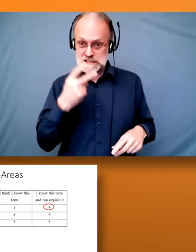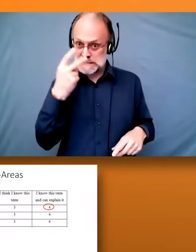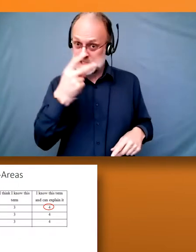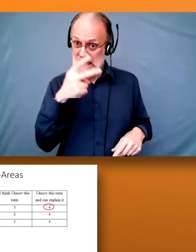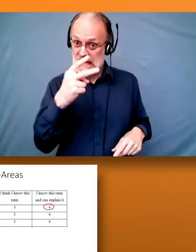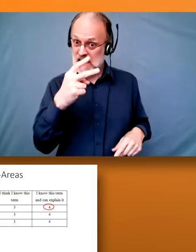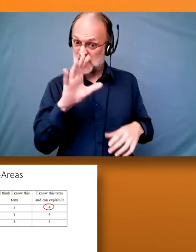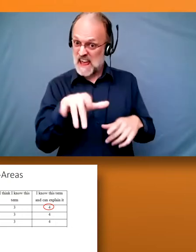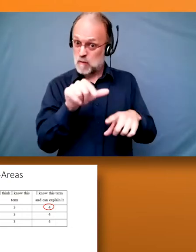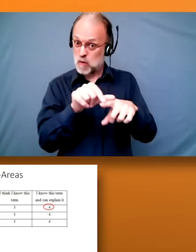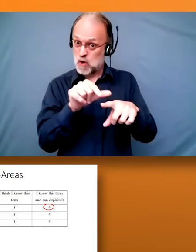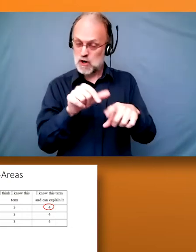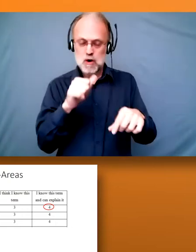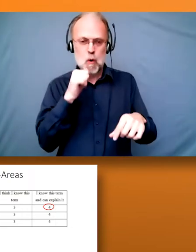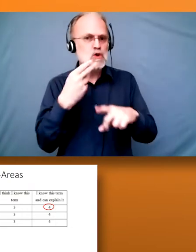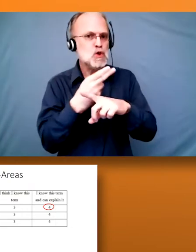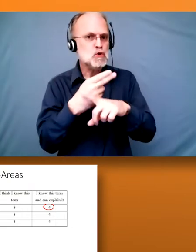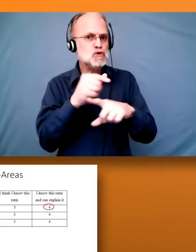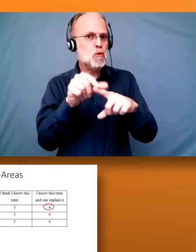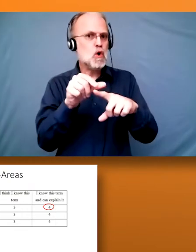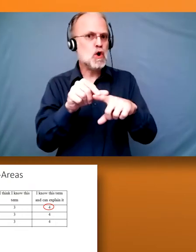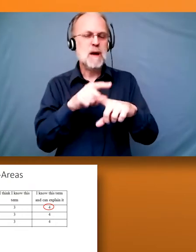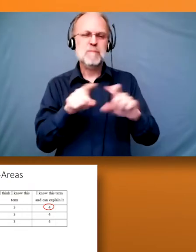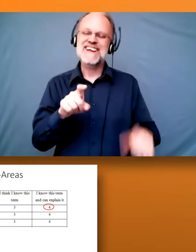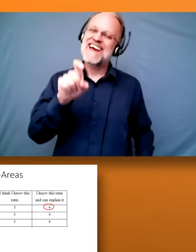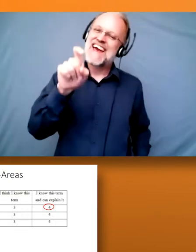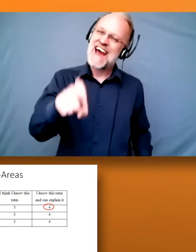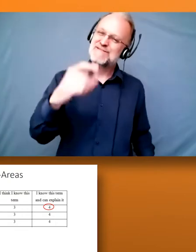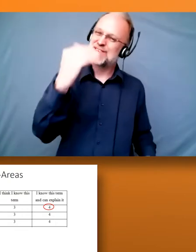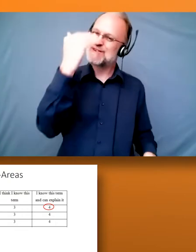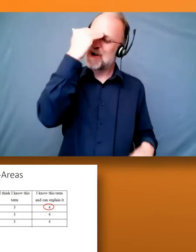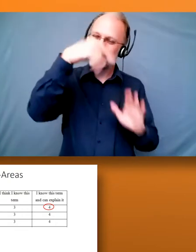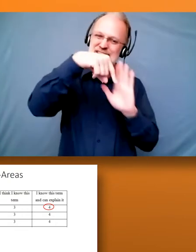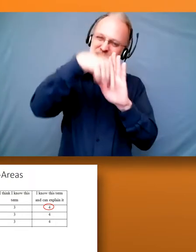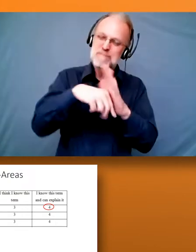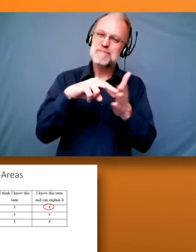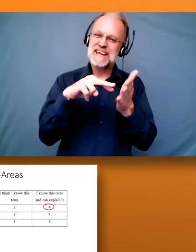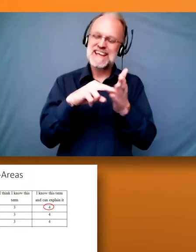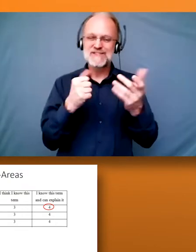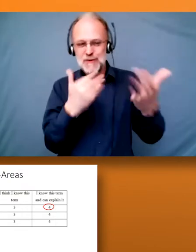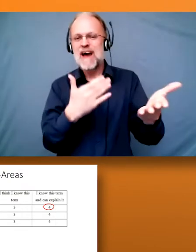to see the word or use the word, but they have to know the word in-depth